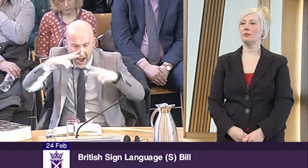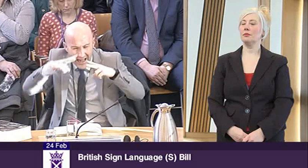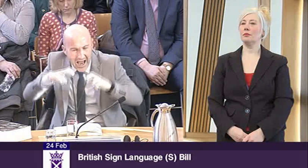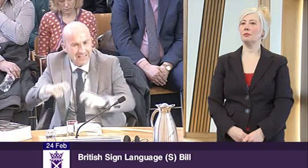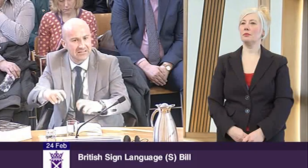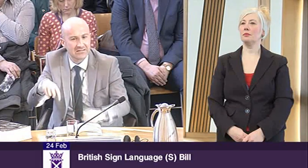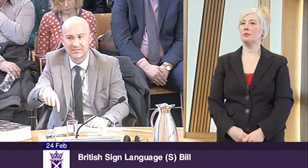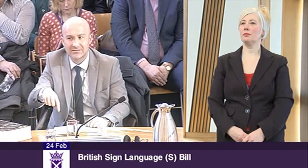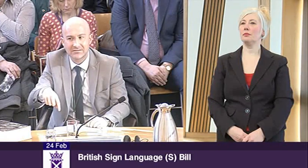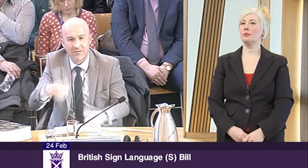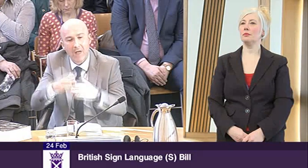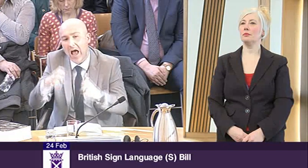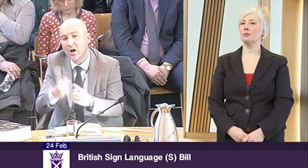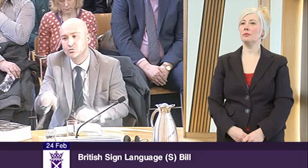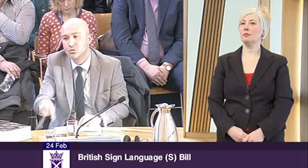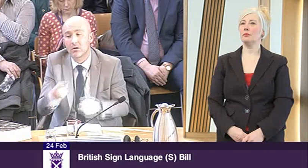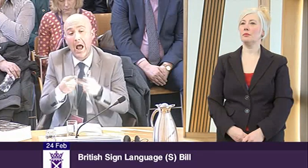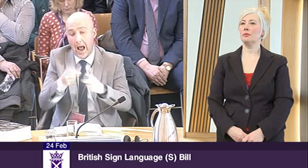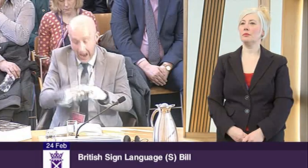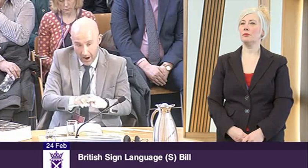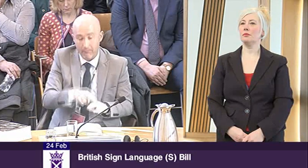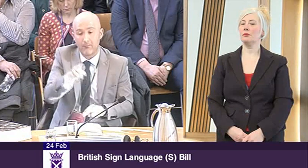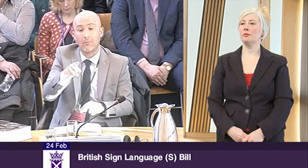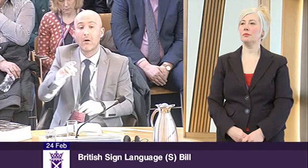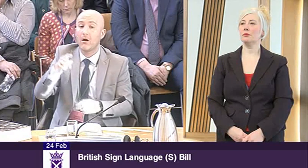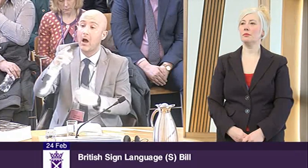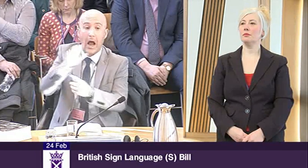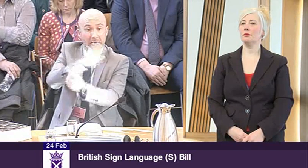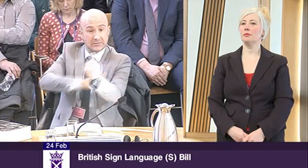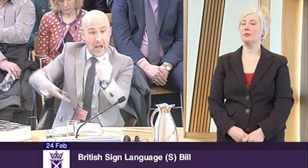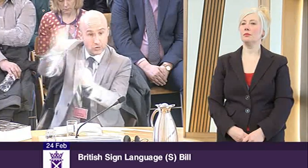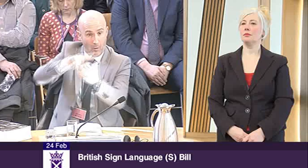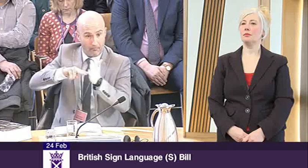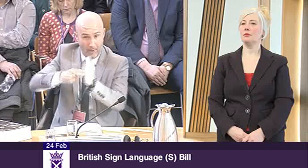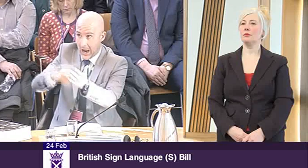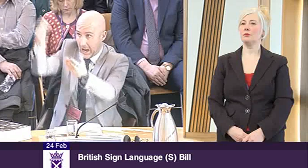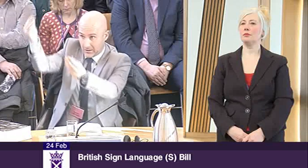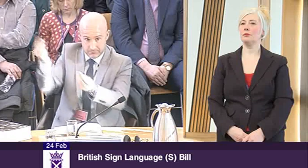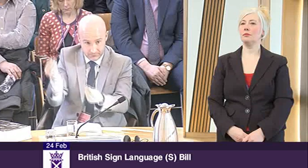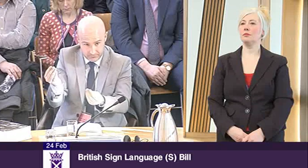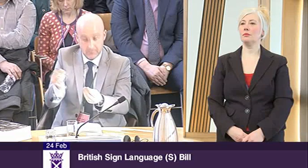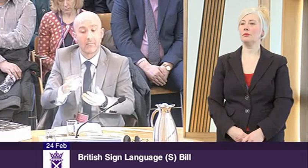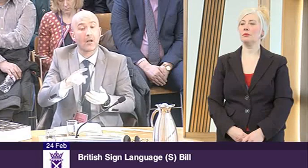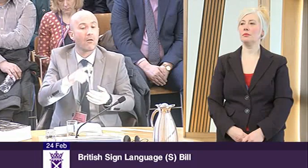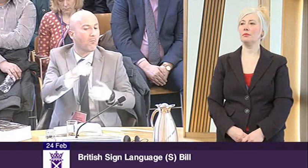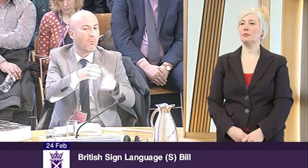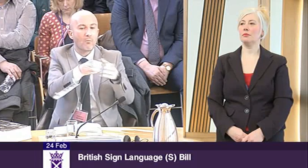to the different listed authorities. They need to consider carefully what is involved for them.